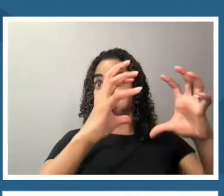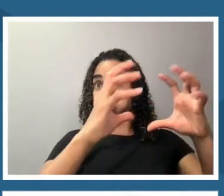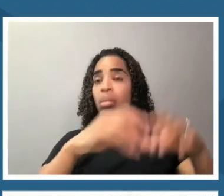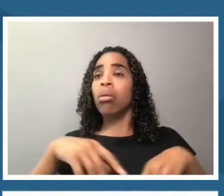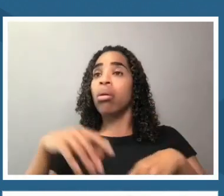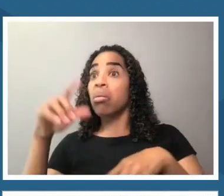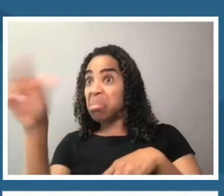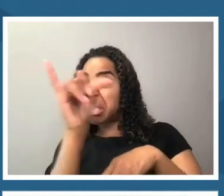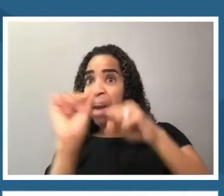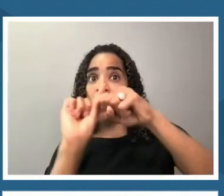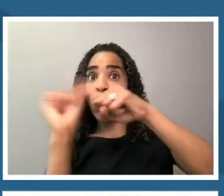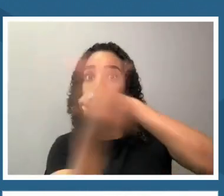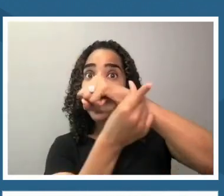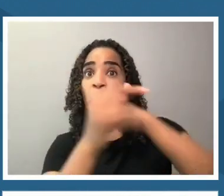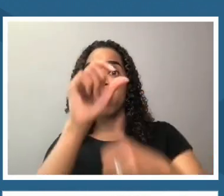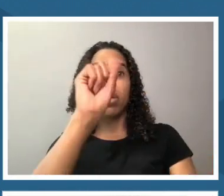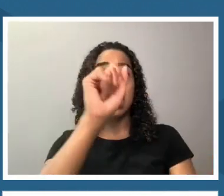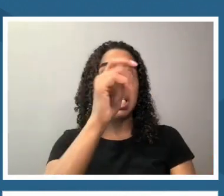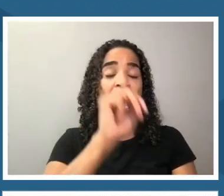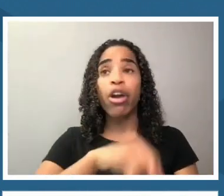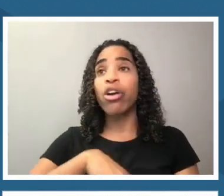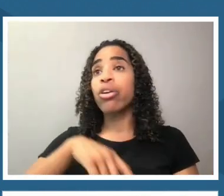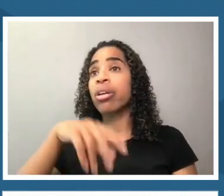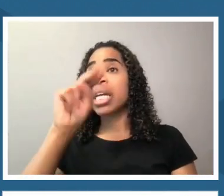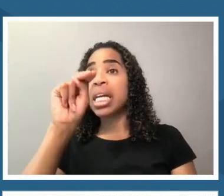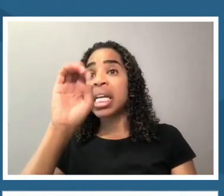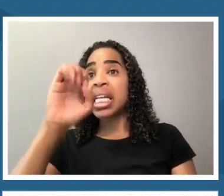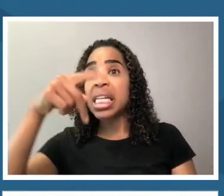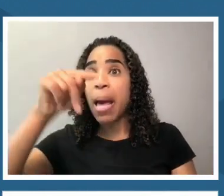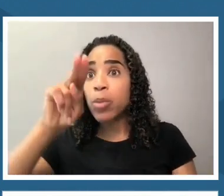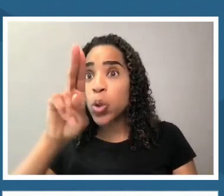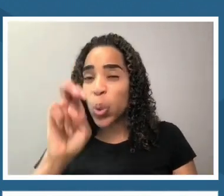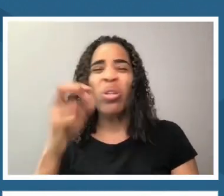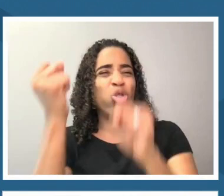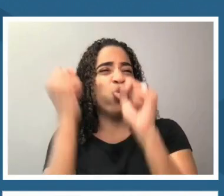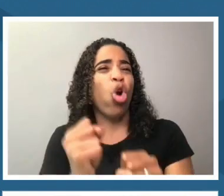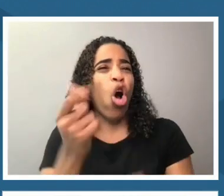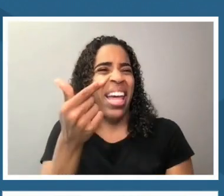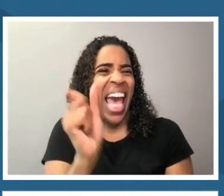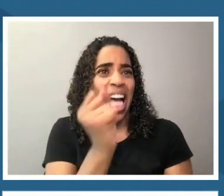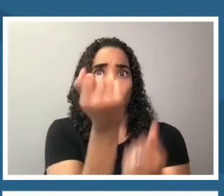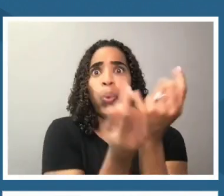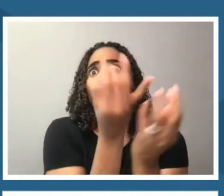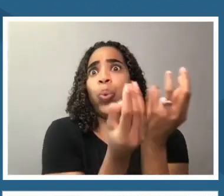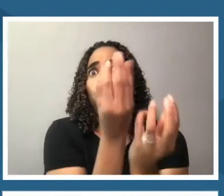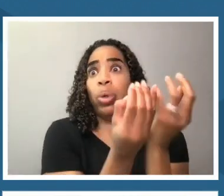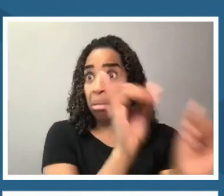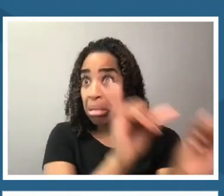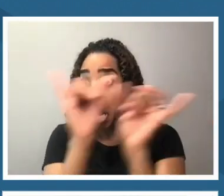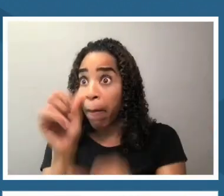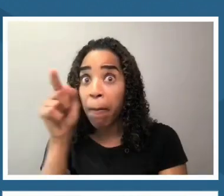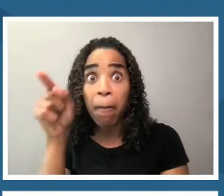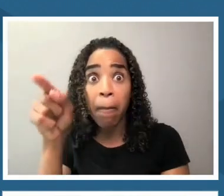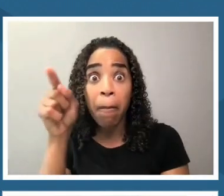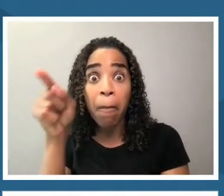uh neptune uranus what we call the gas giants in the solar system